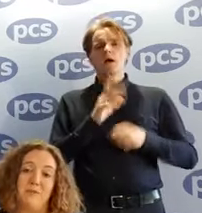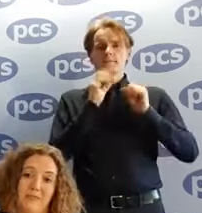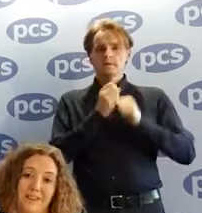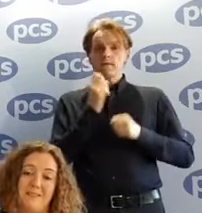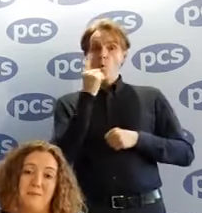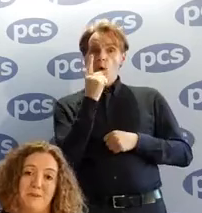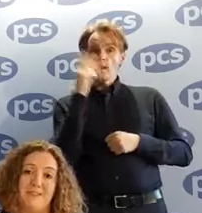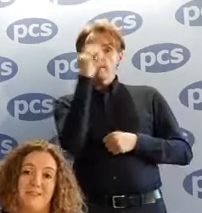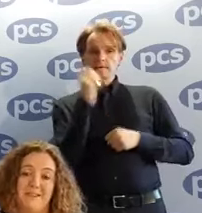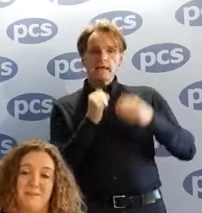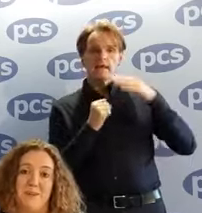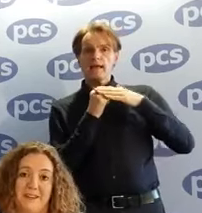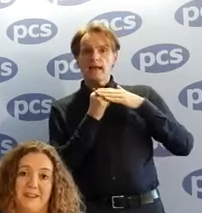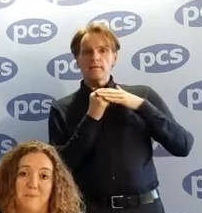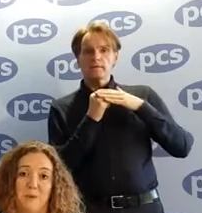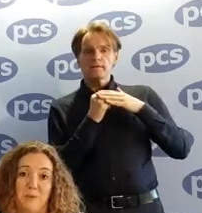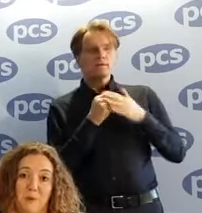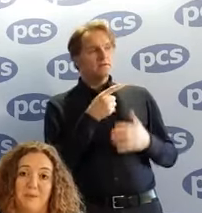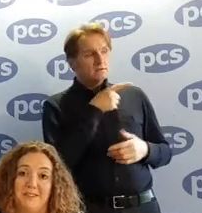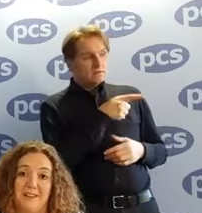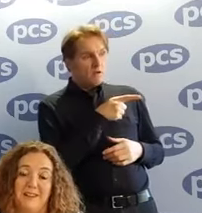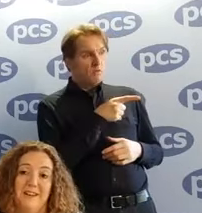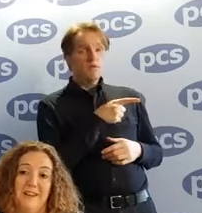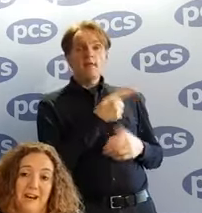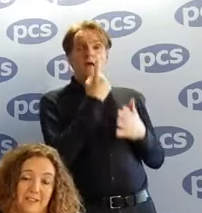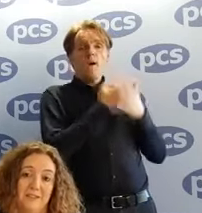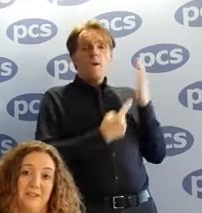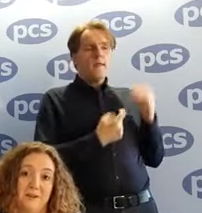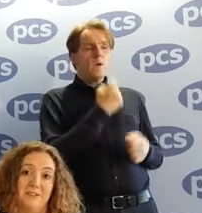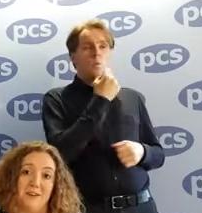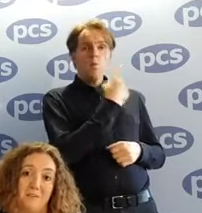that prevents members in the DWP getting more than 1% other than those that have